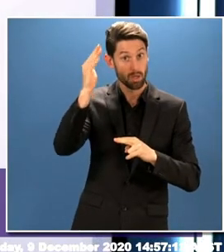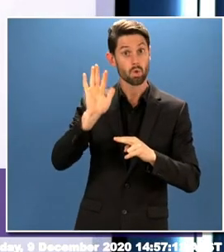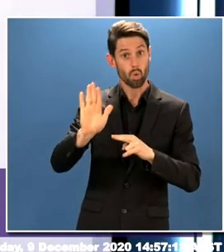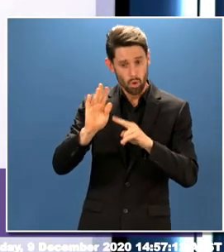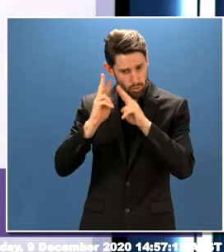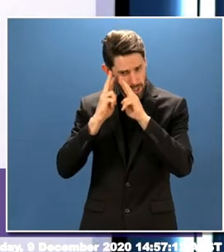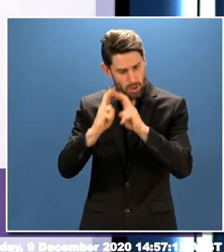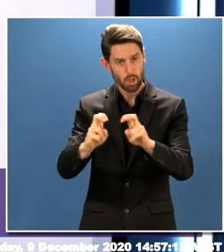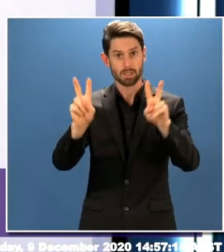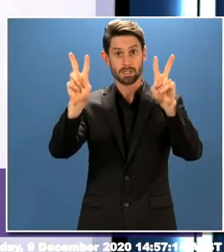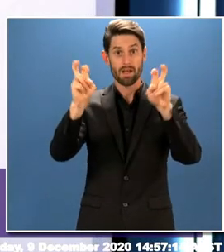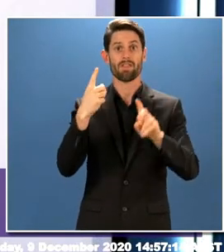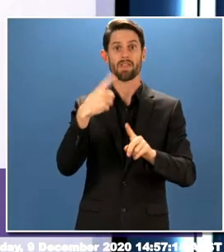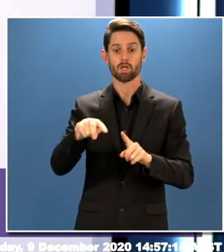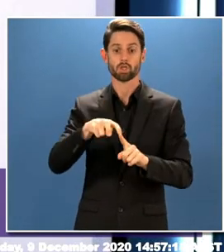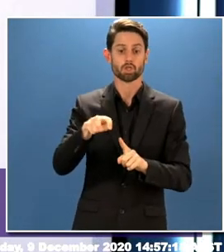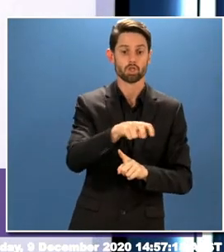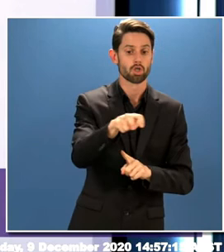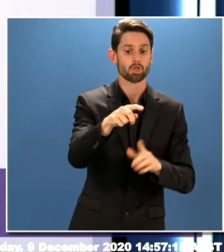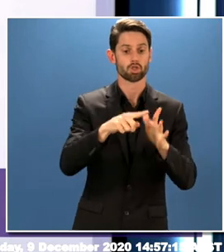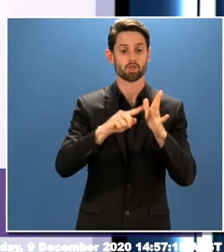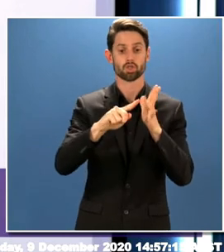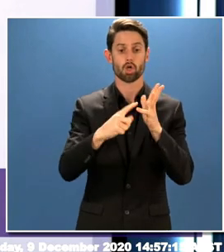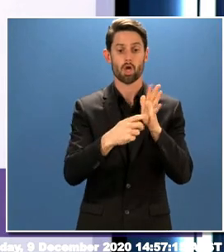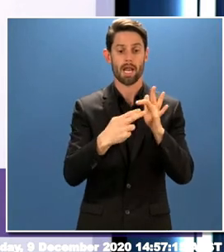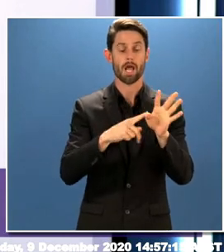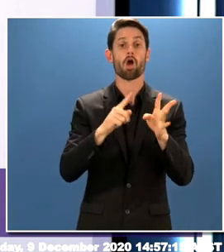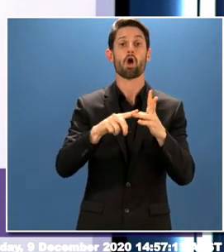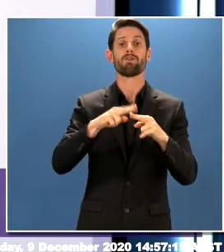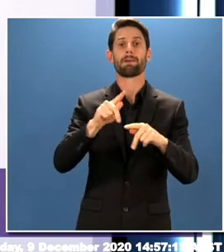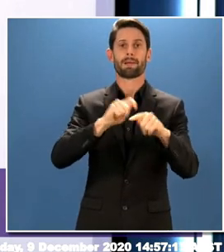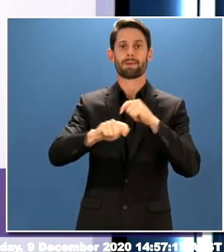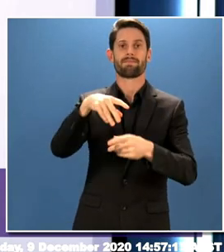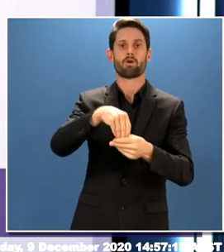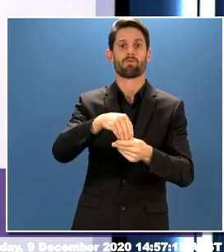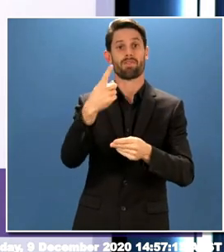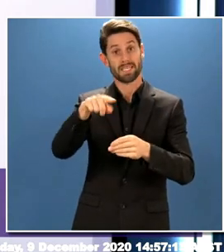journey of becoming involved," "The experience of participation in urban